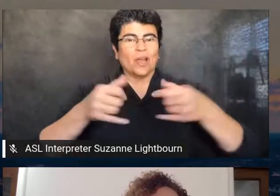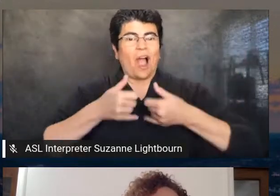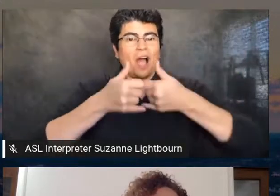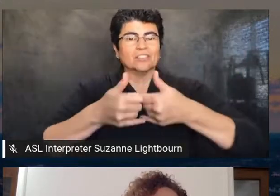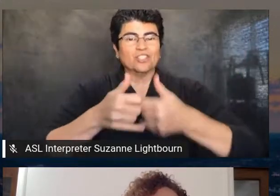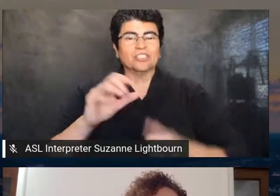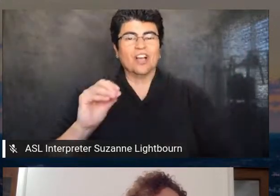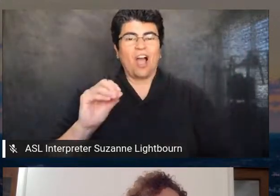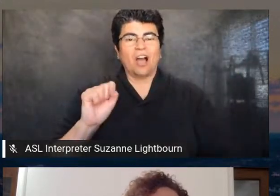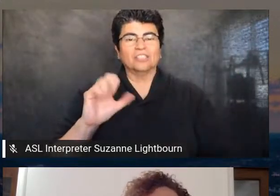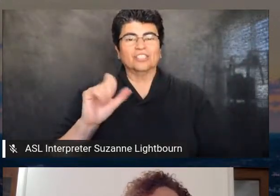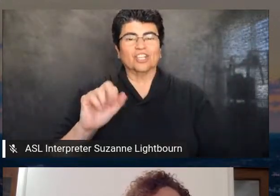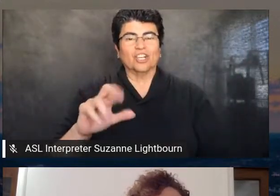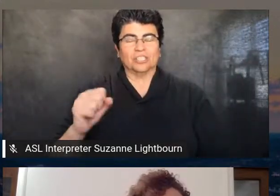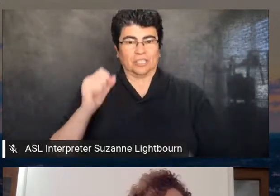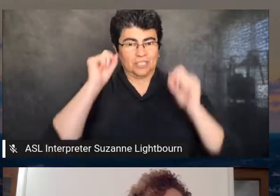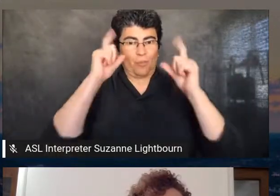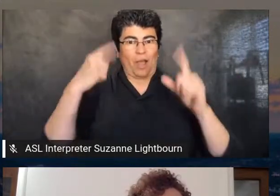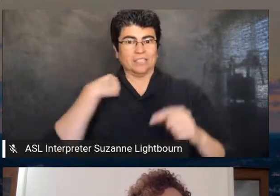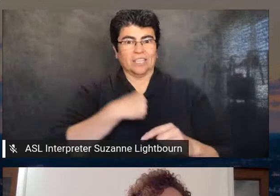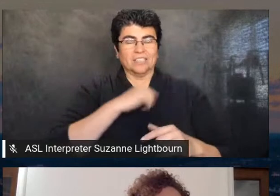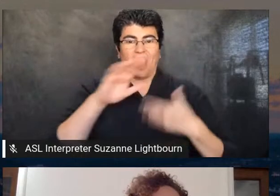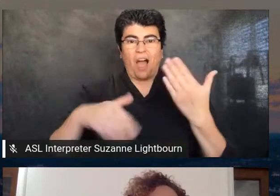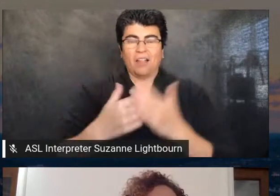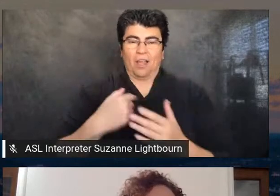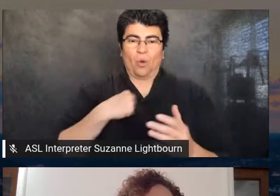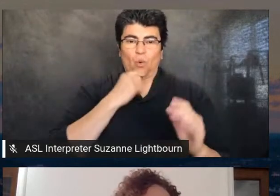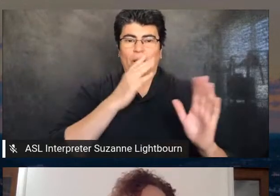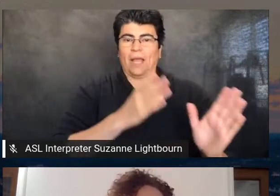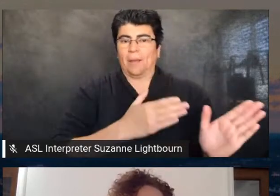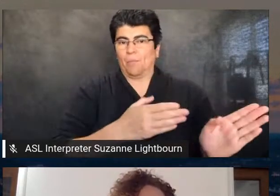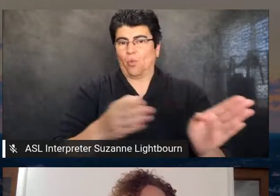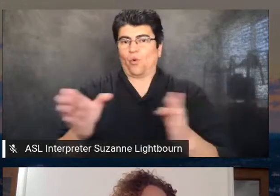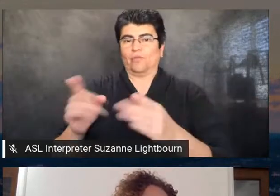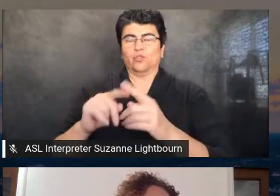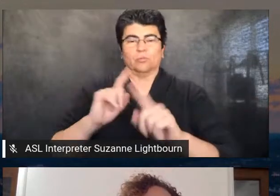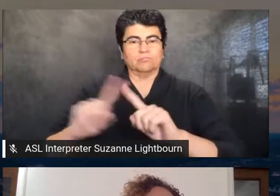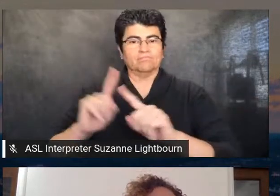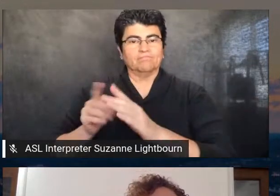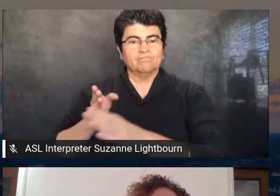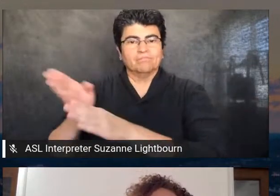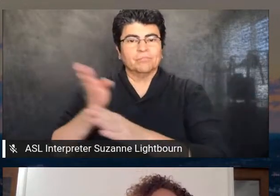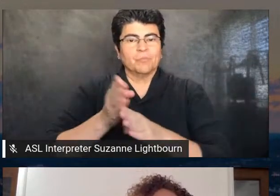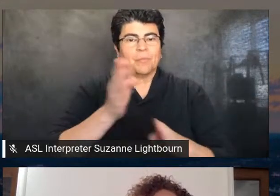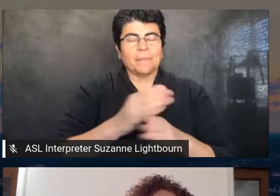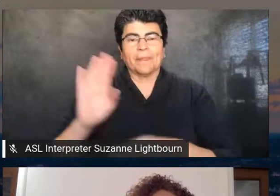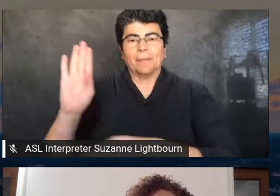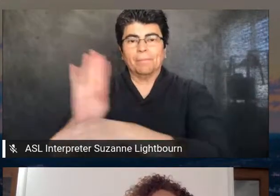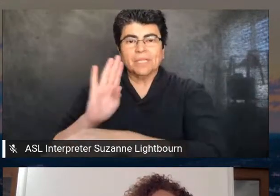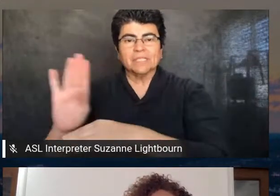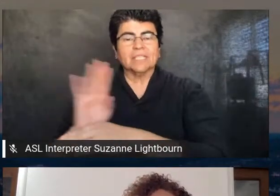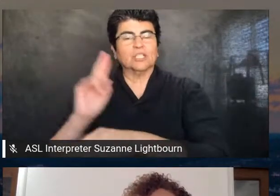we were now moving into lots of different sectors, business sectors and using the inclusion rider there,